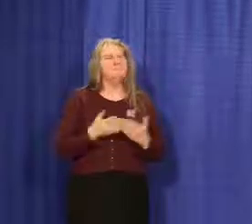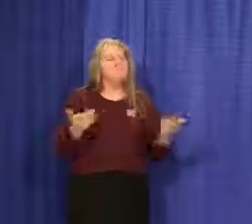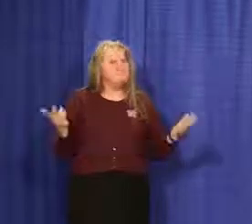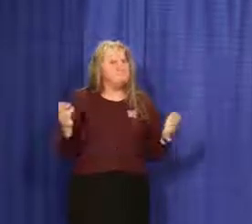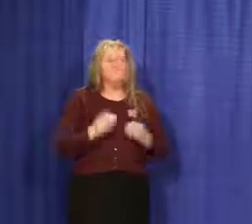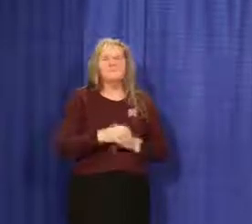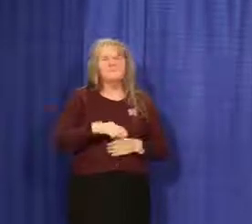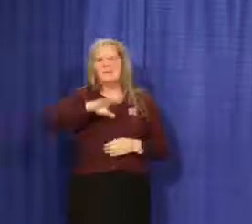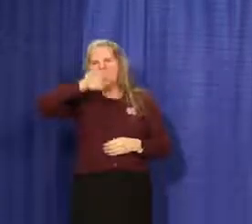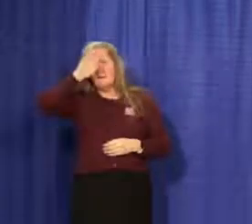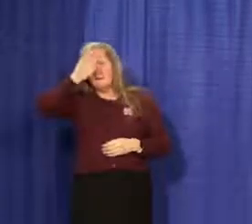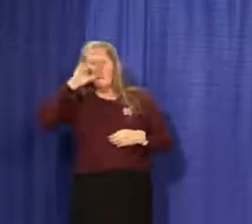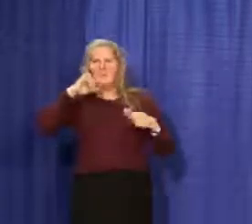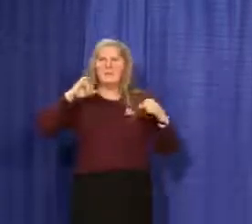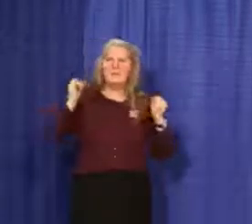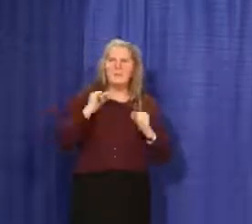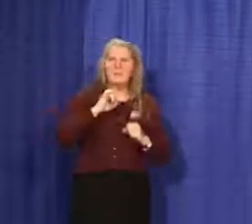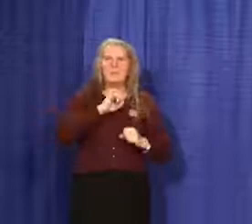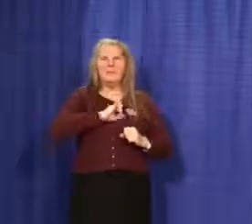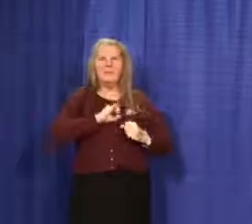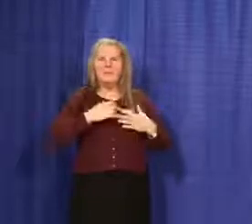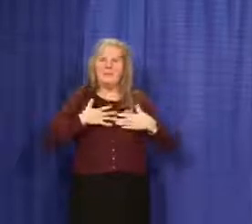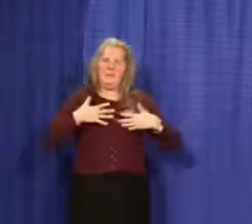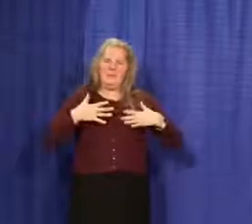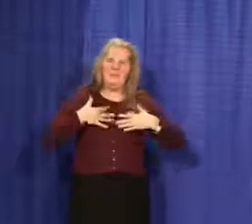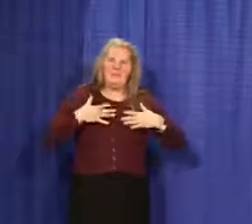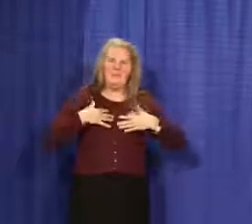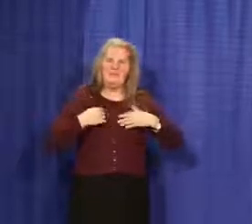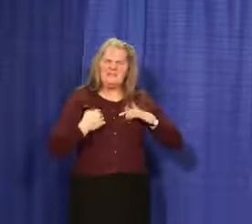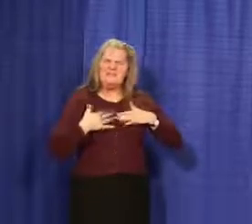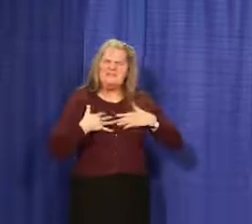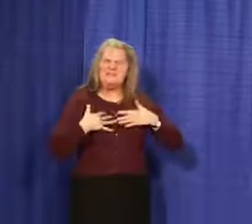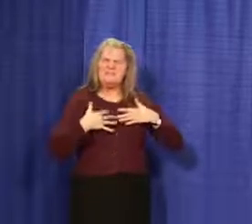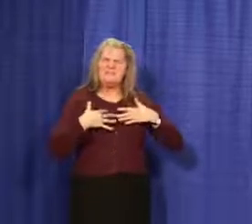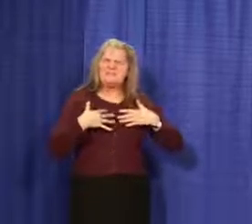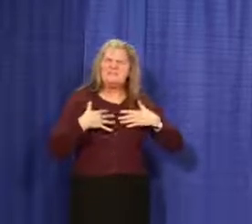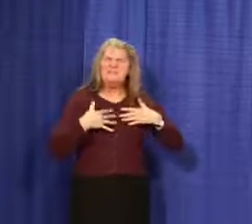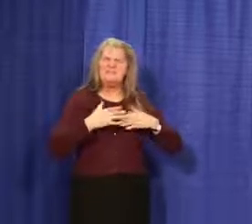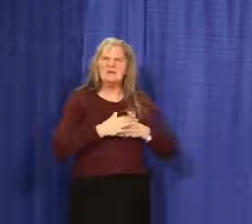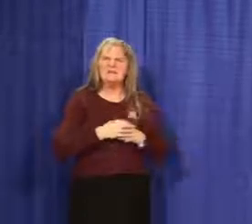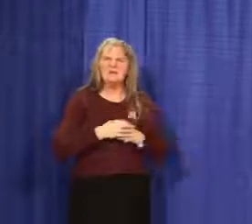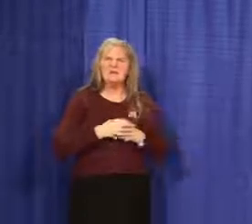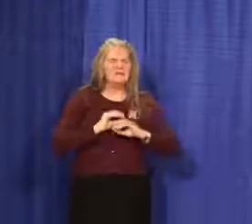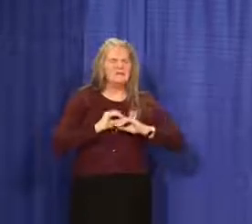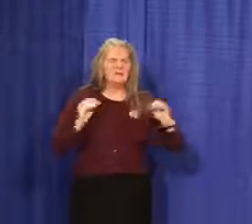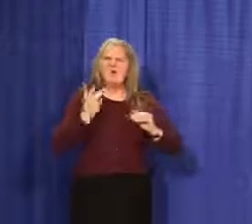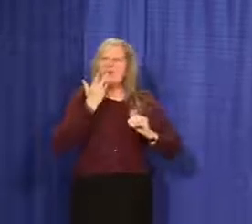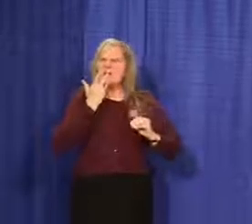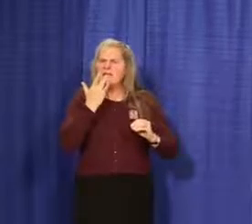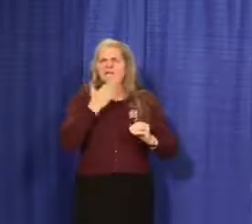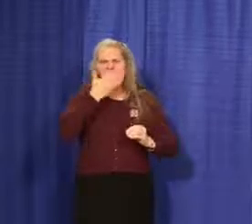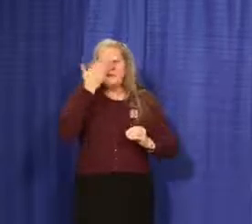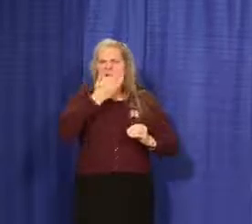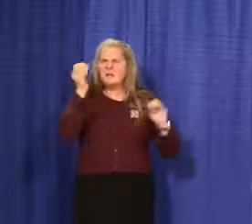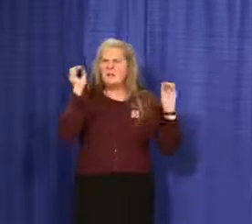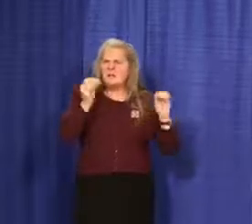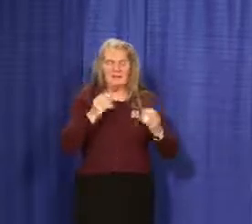Fever, chills, cough or shortness of breath or difficulty breathing, loss of taste and smell.